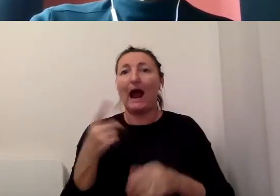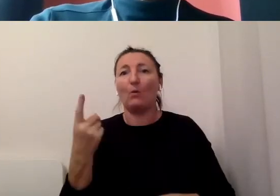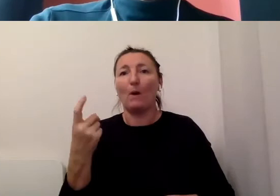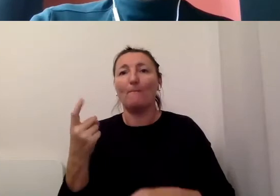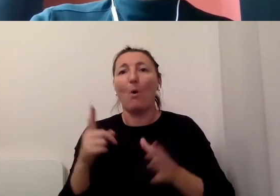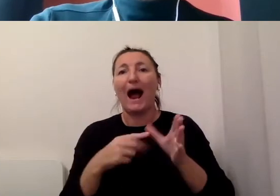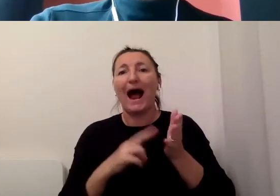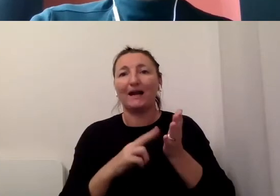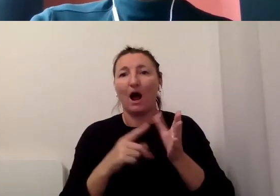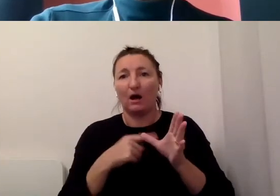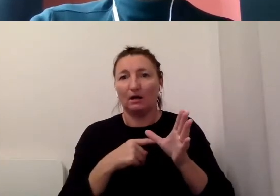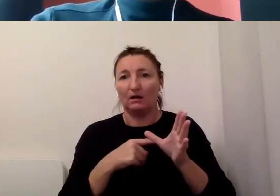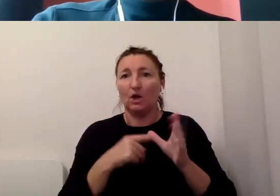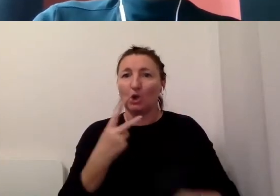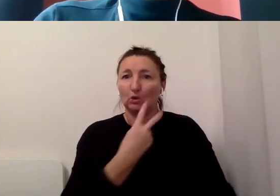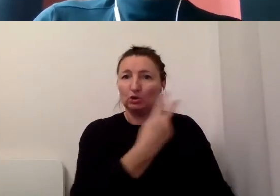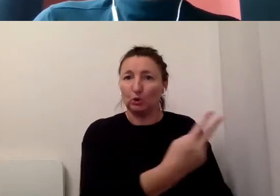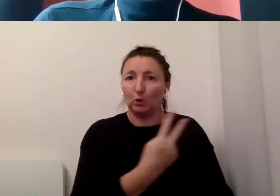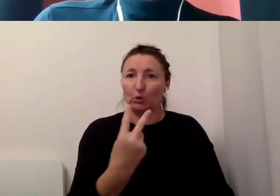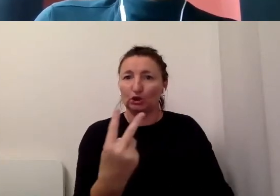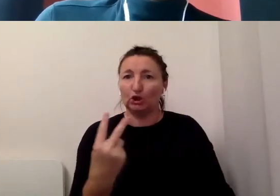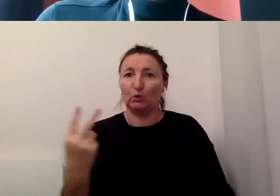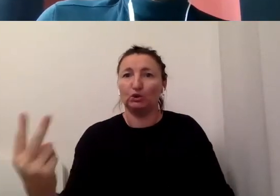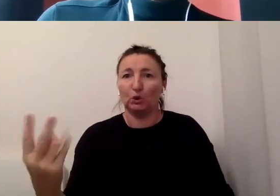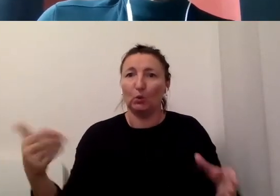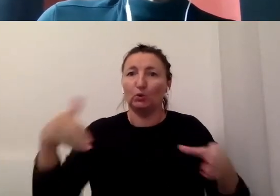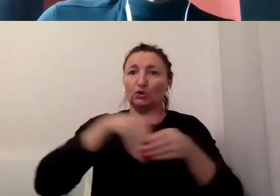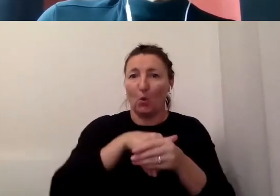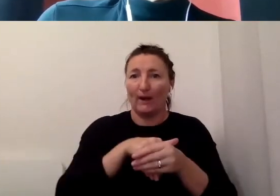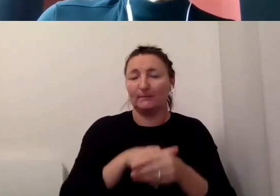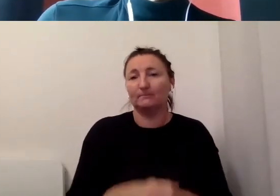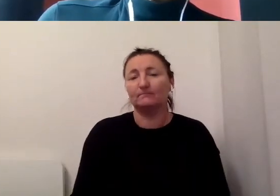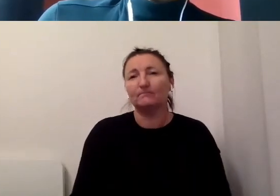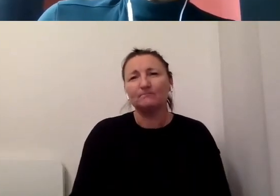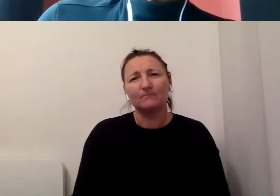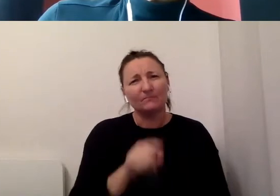about your actual project. What are you trying to change? Quilliass, do you want to go first?